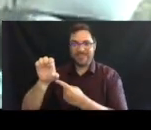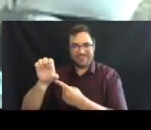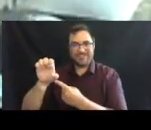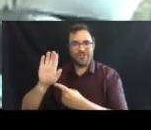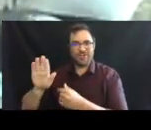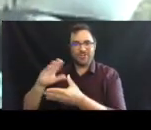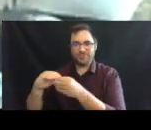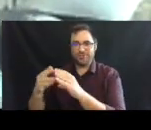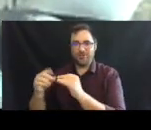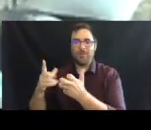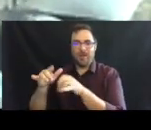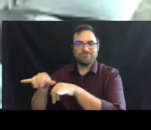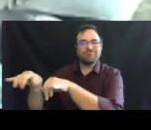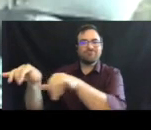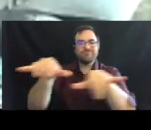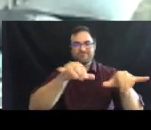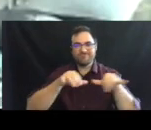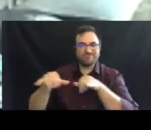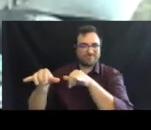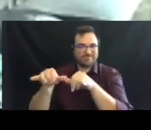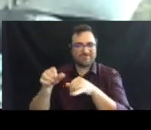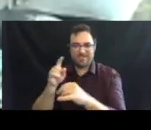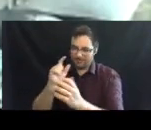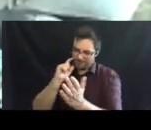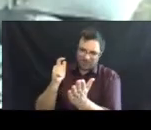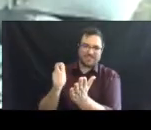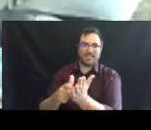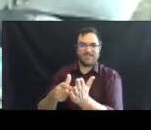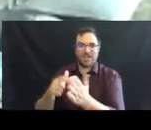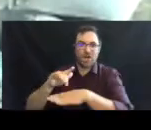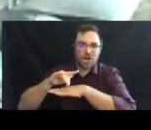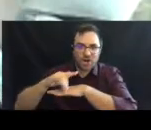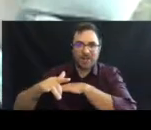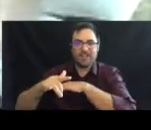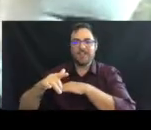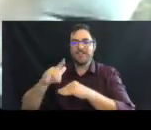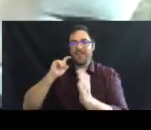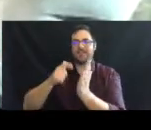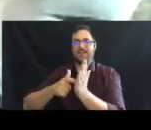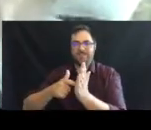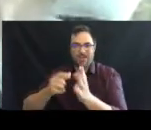all kiddos, that they were early identified and their families had early access to choice